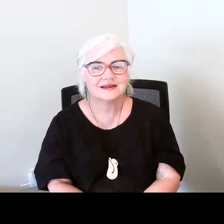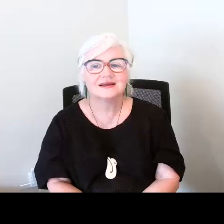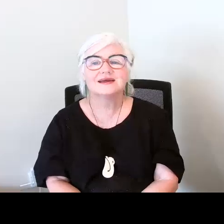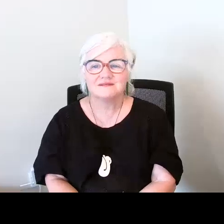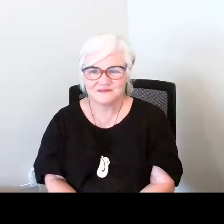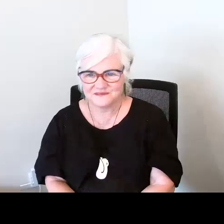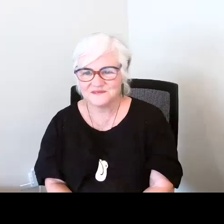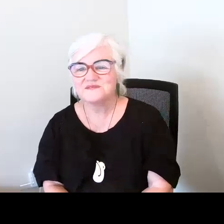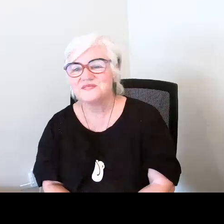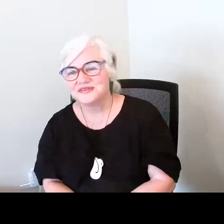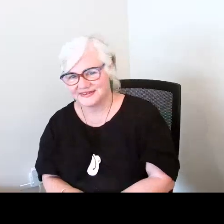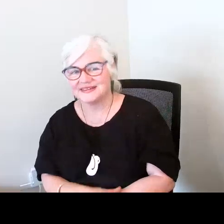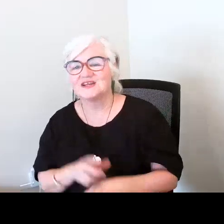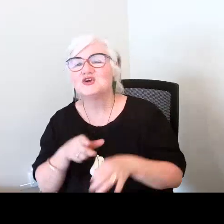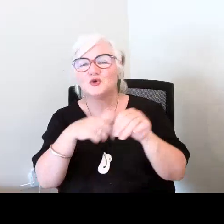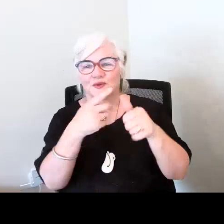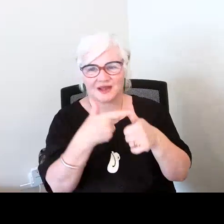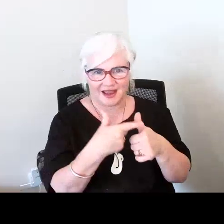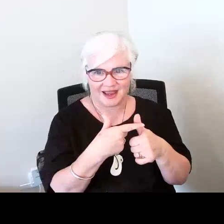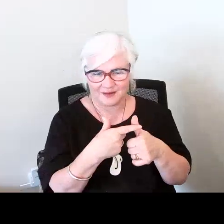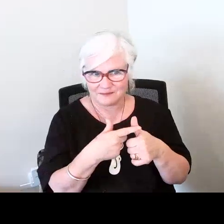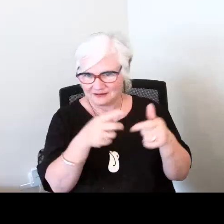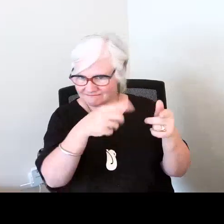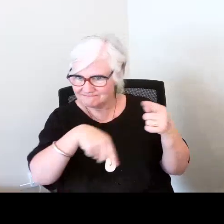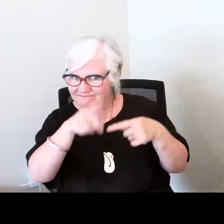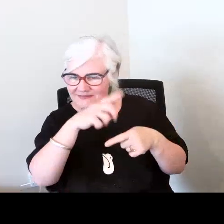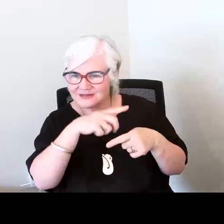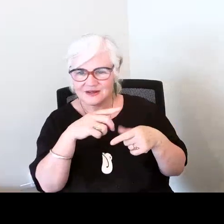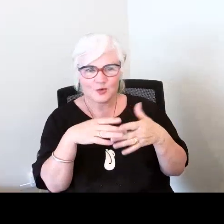I’m seeing in the Q&A there's a couple of questions there around what opportunities